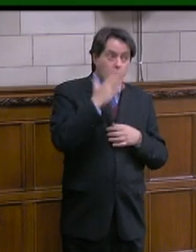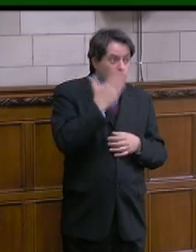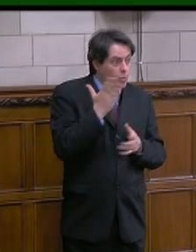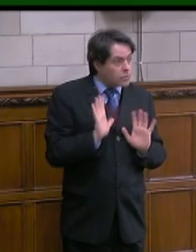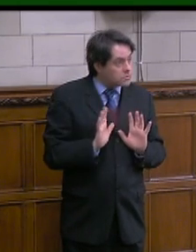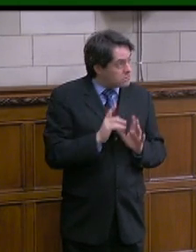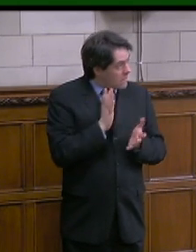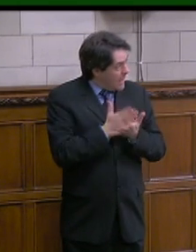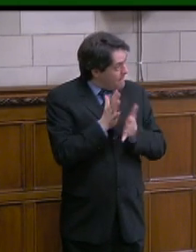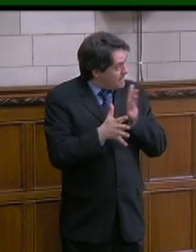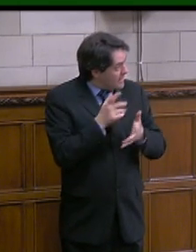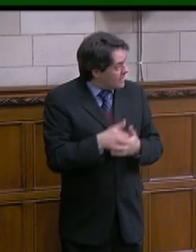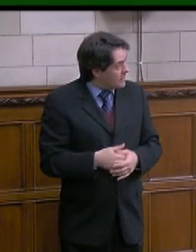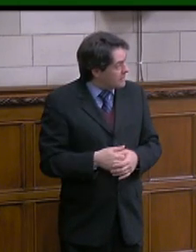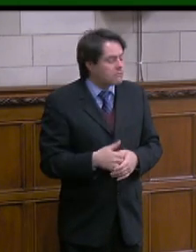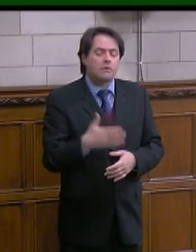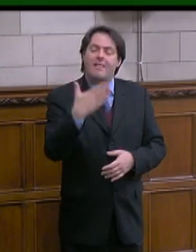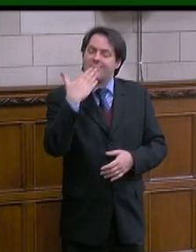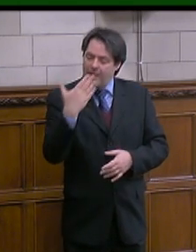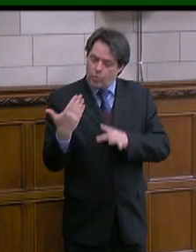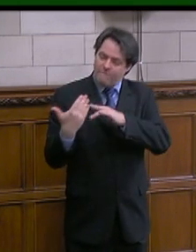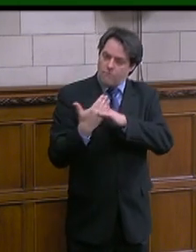Liz Twist: I thank my hon. Friend for that intervention.